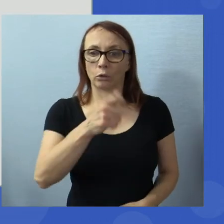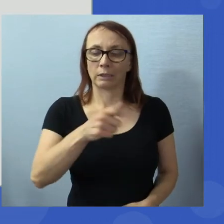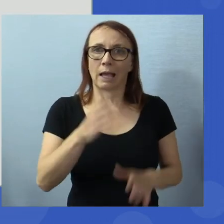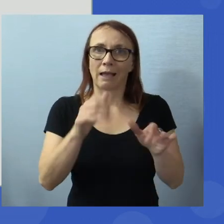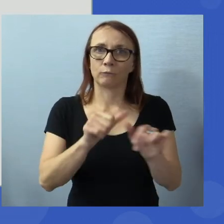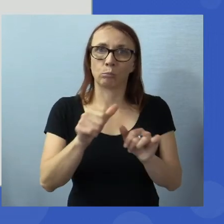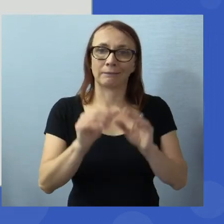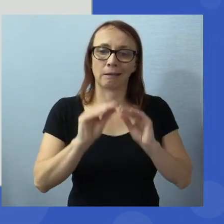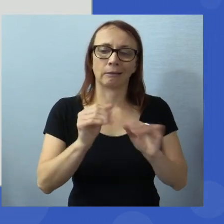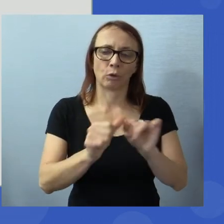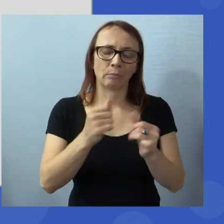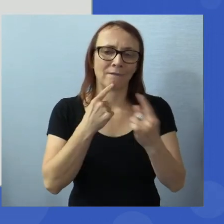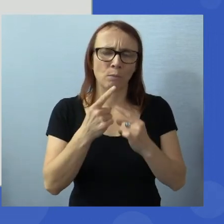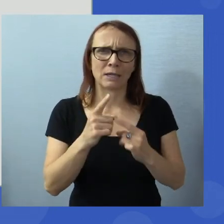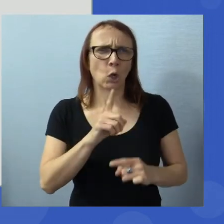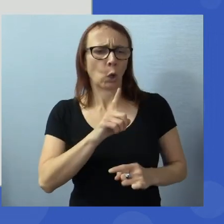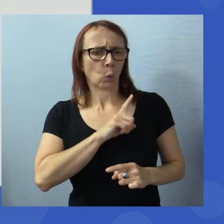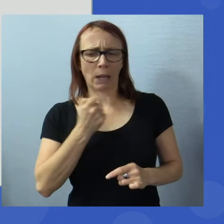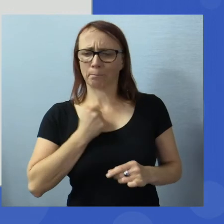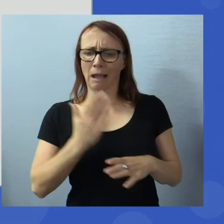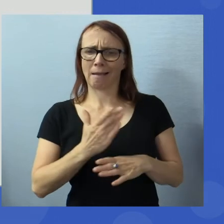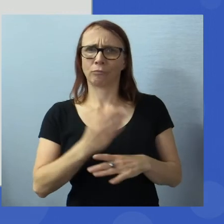and informed about why their actions are essential to maintain our beautiful